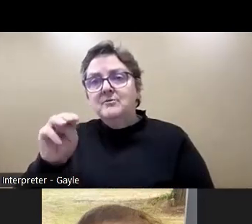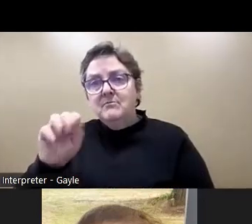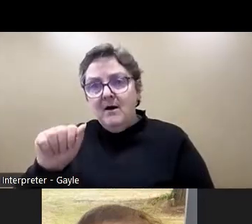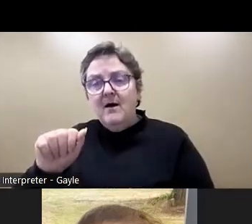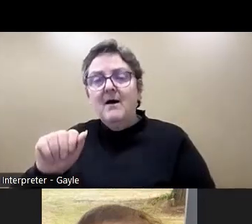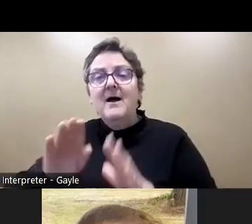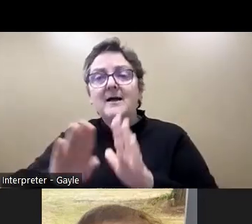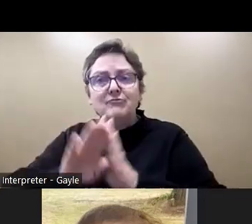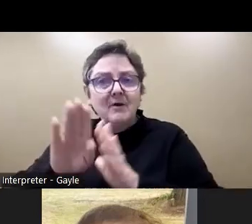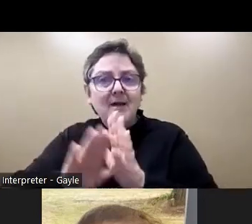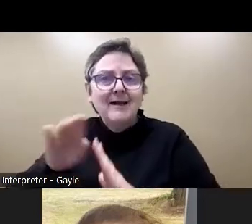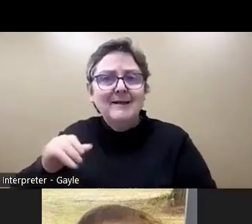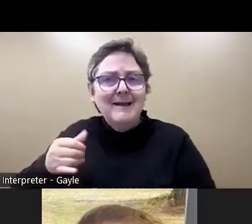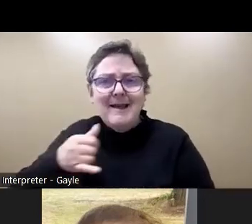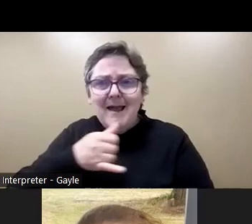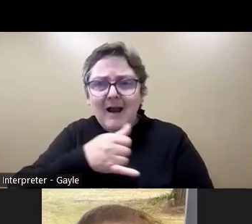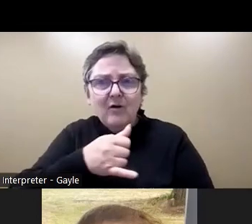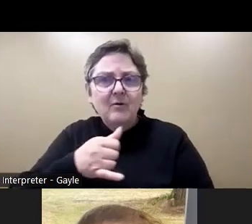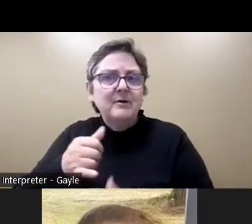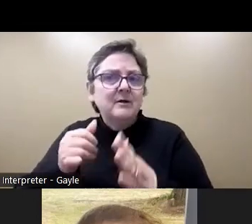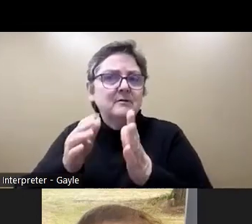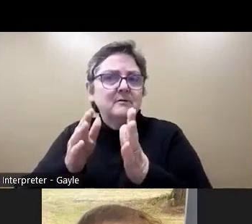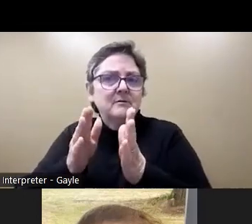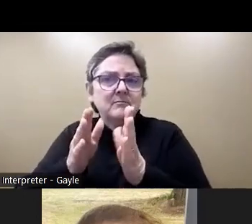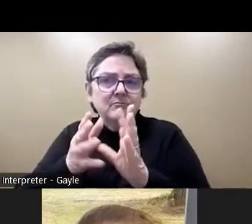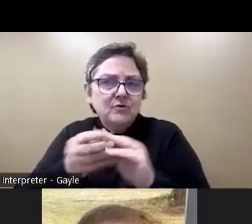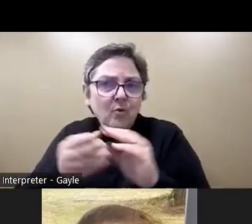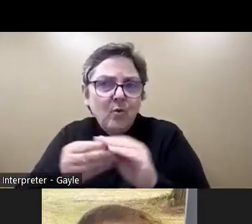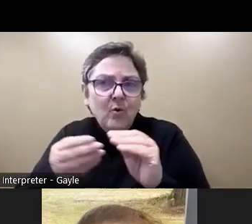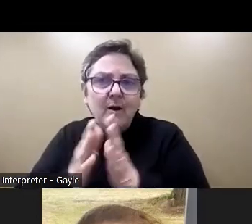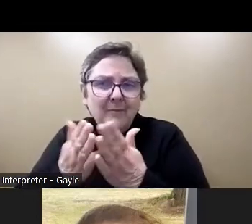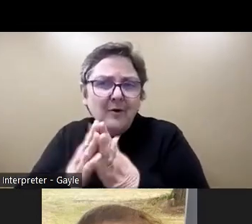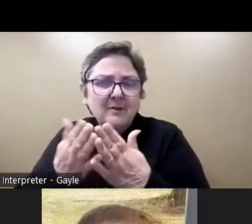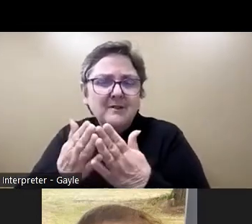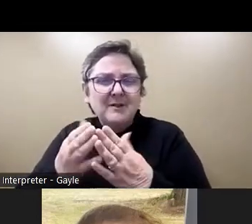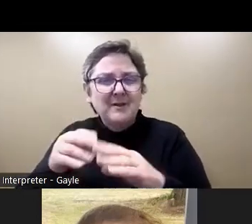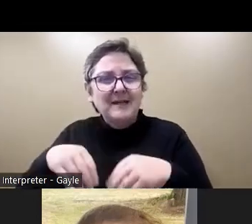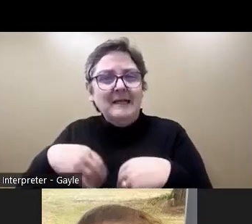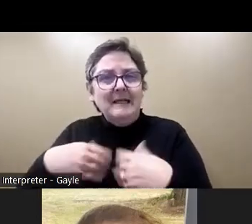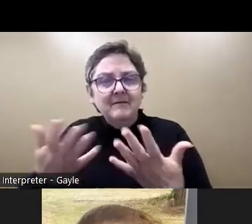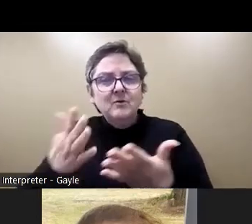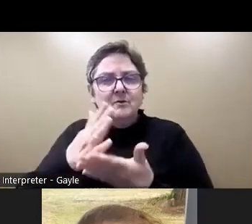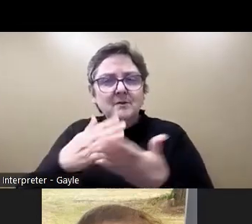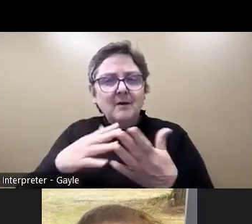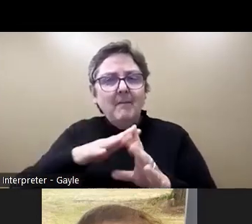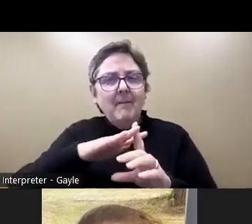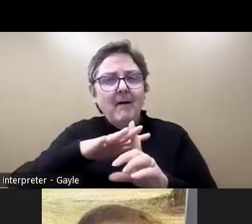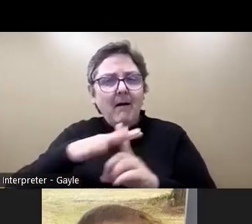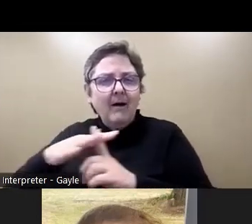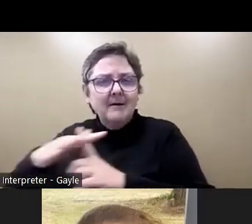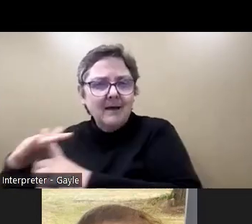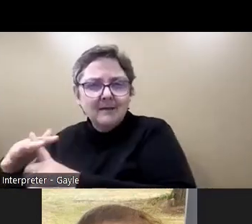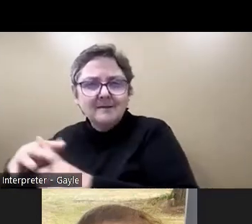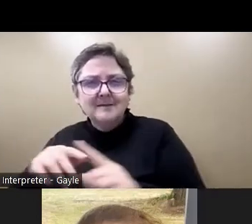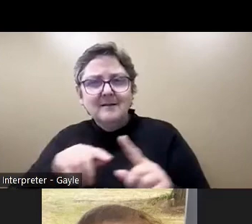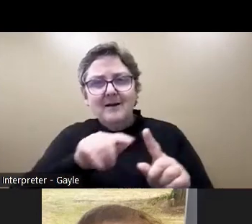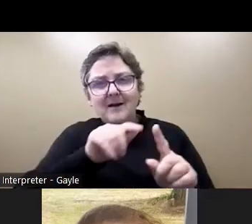So if that helps put some things in context for you about, for your questions. Just wanted to kind of give a brief introduction